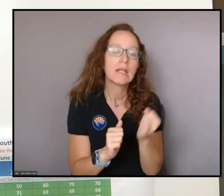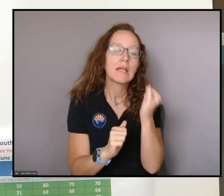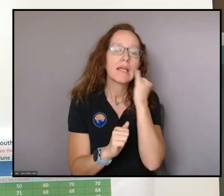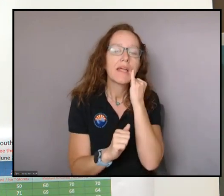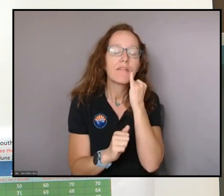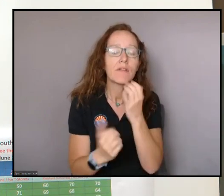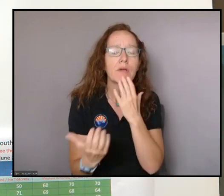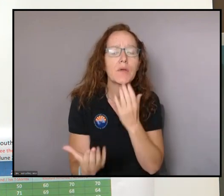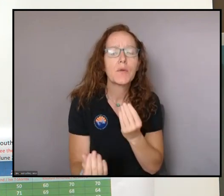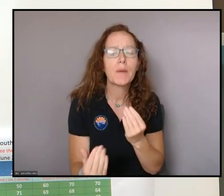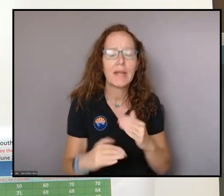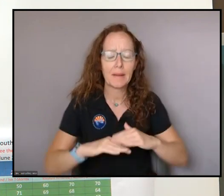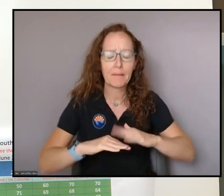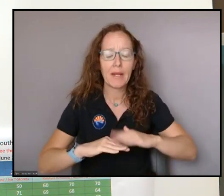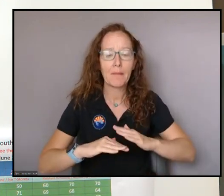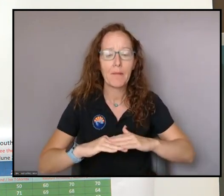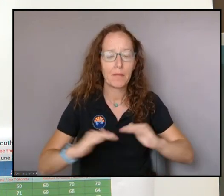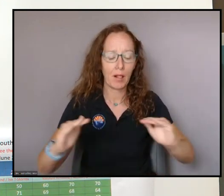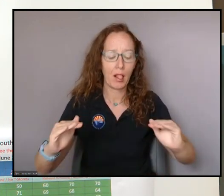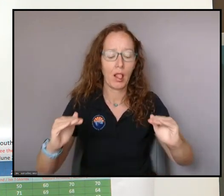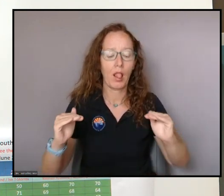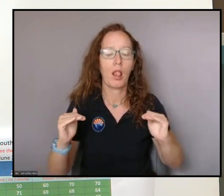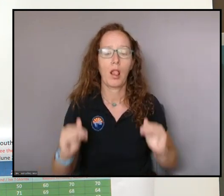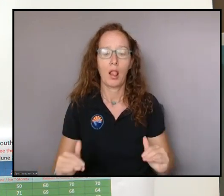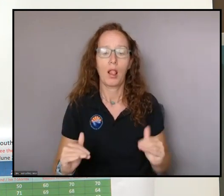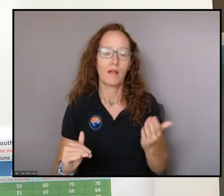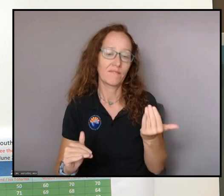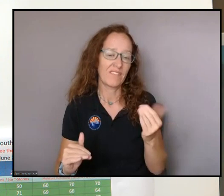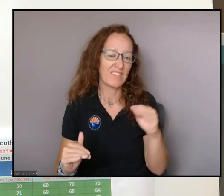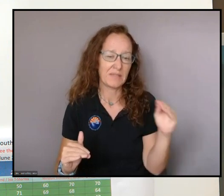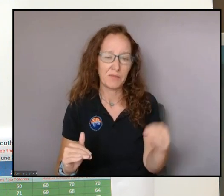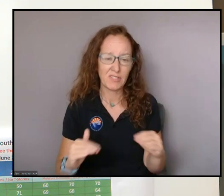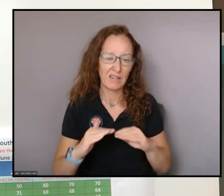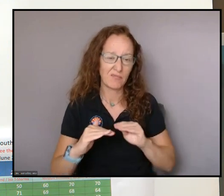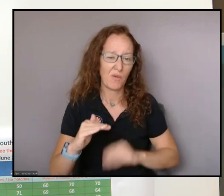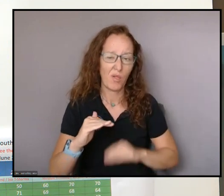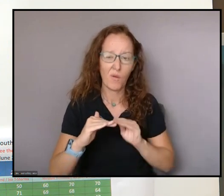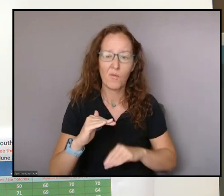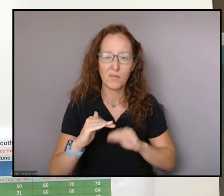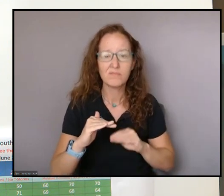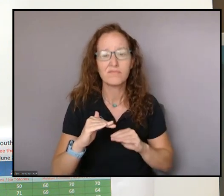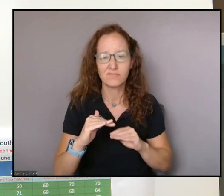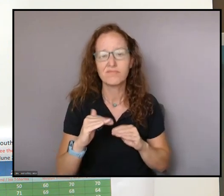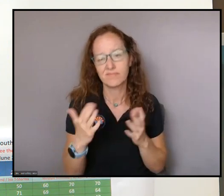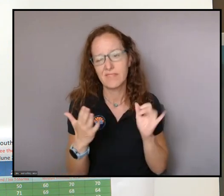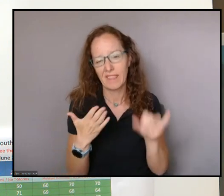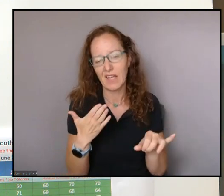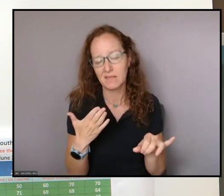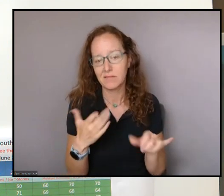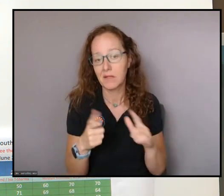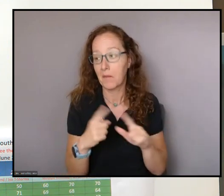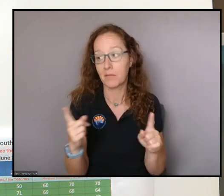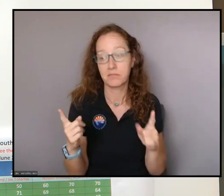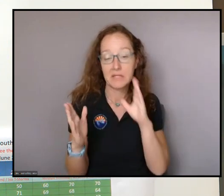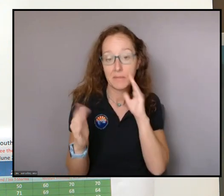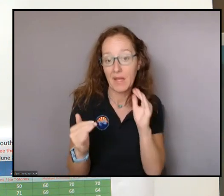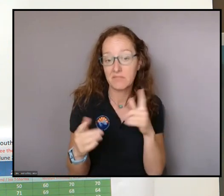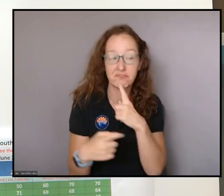down at around 15% or lower. But we're not going to be seeing any significant drying, any significant dry air coming in,